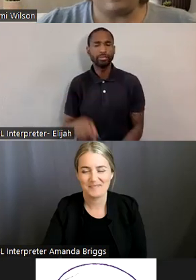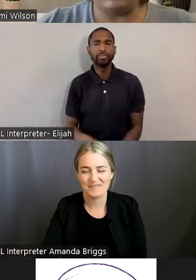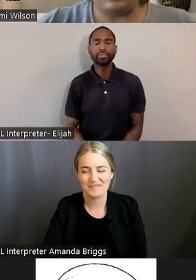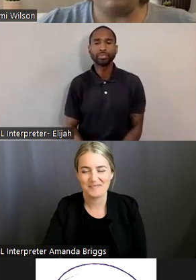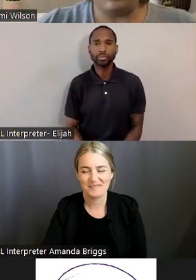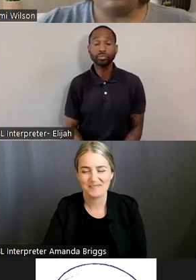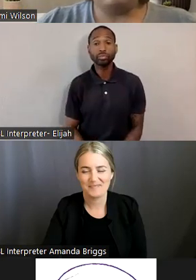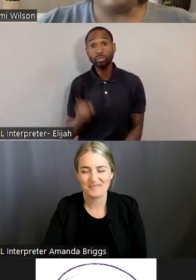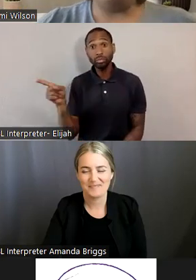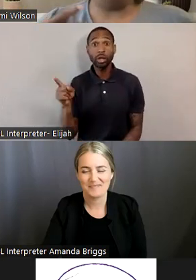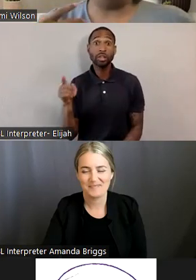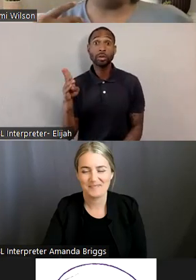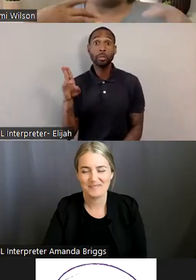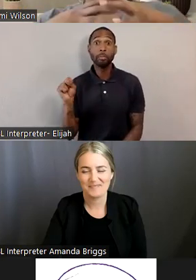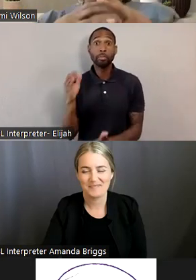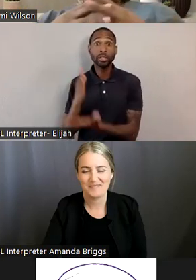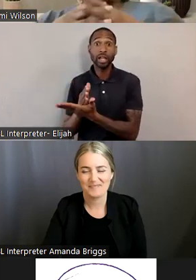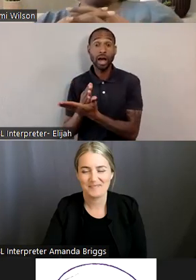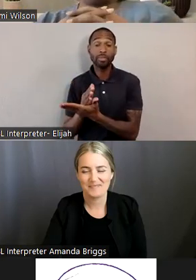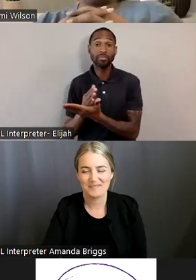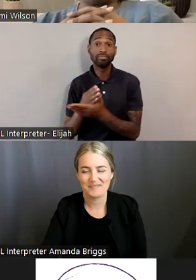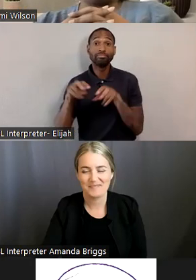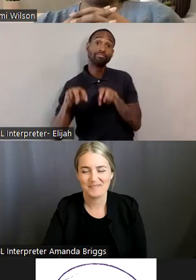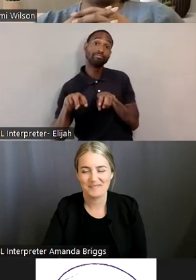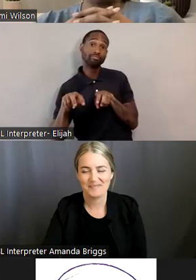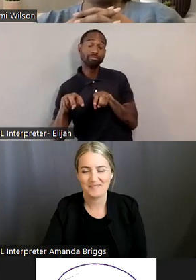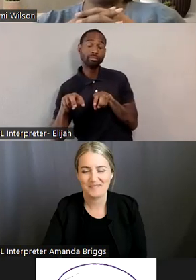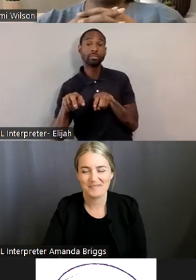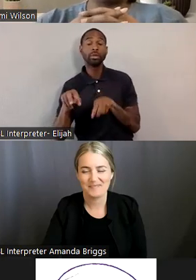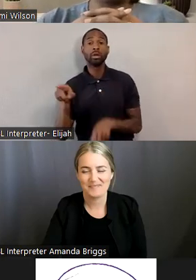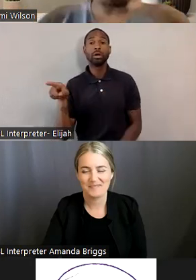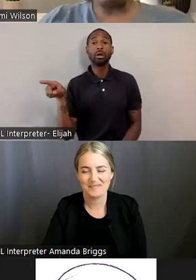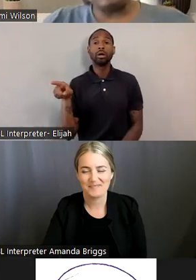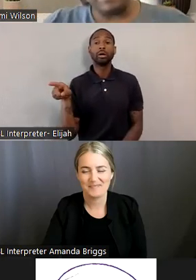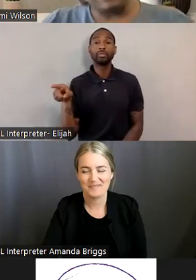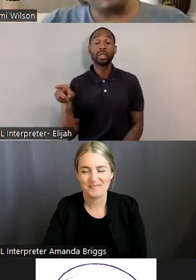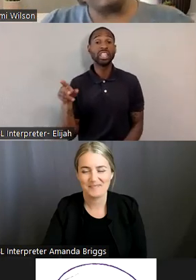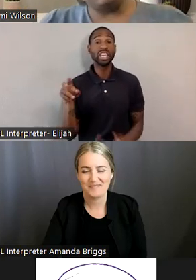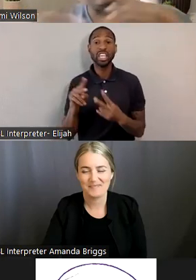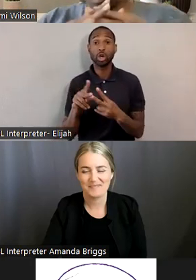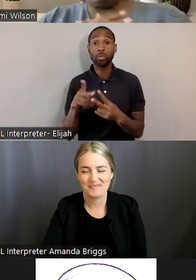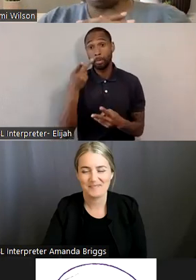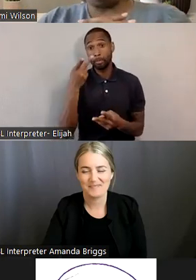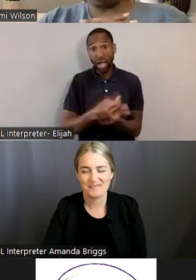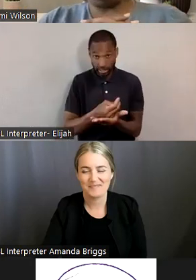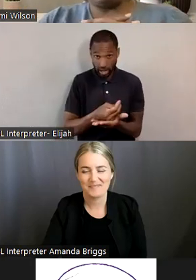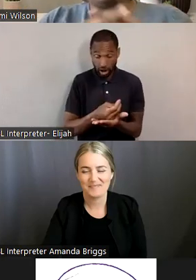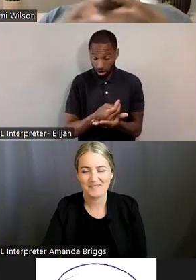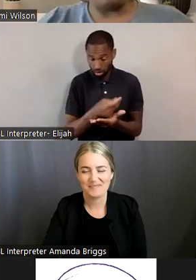the bus stop. They will be passed out or